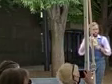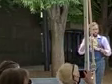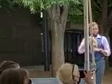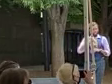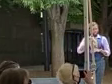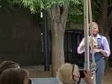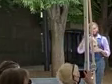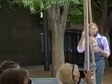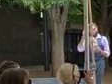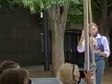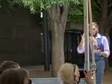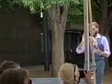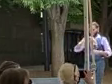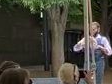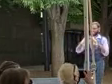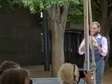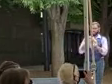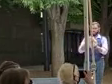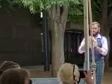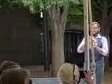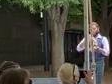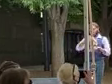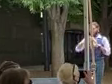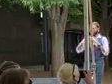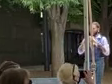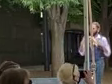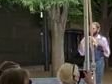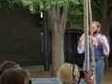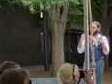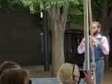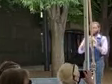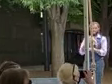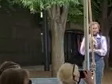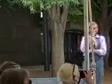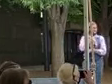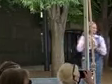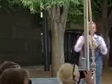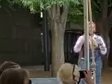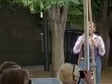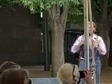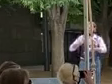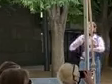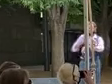After all, it is that kind of work, that kind of courage that made this statue a reality in the first place.